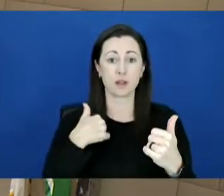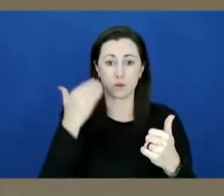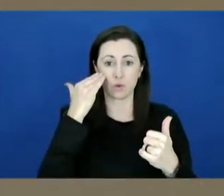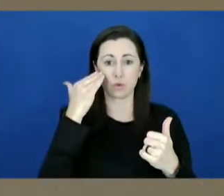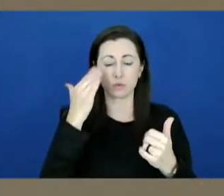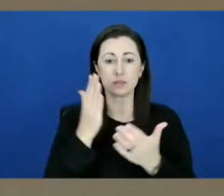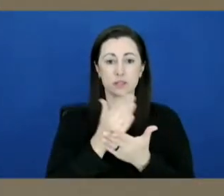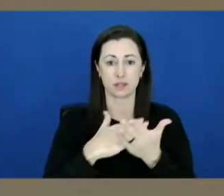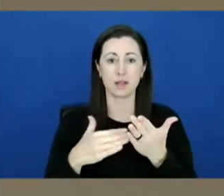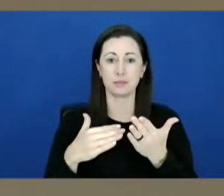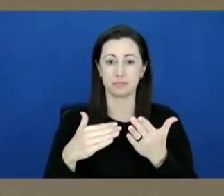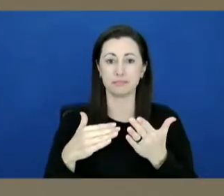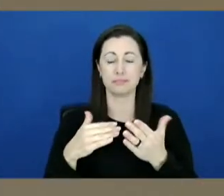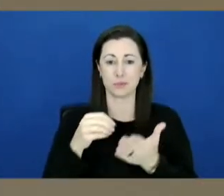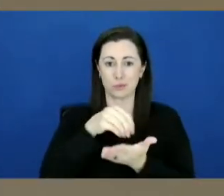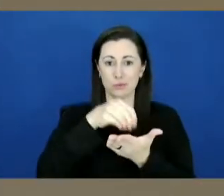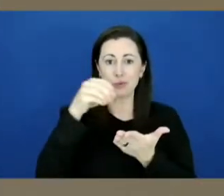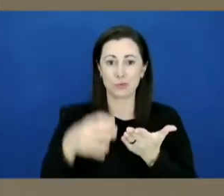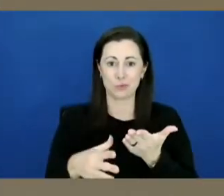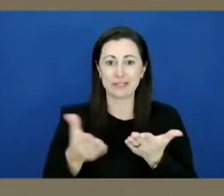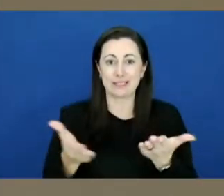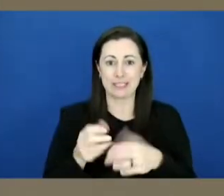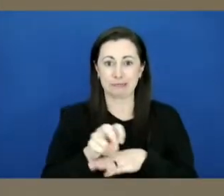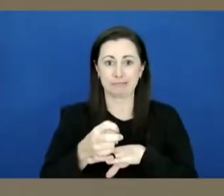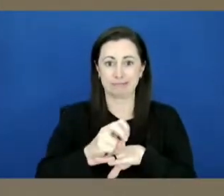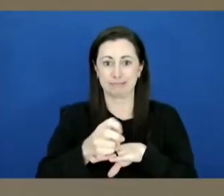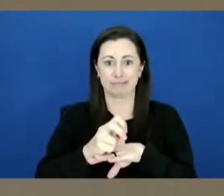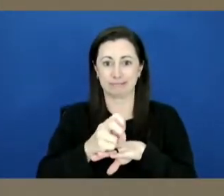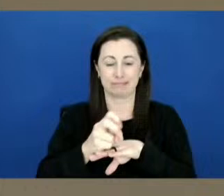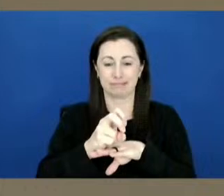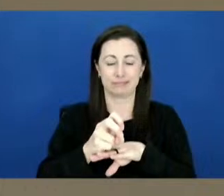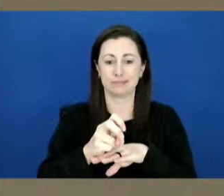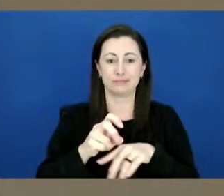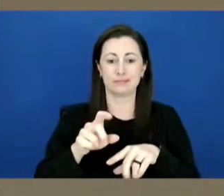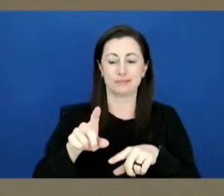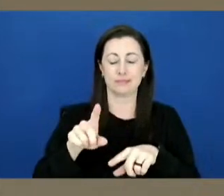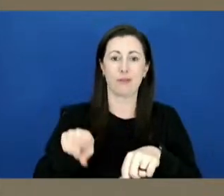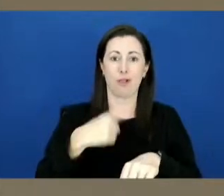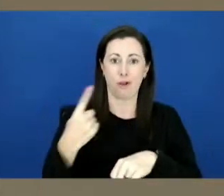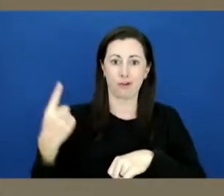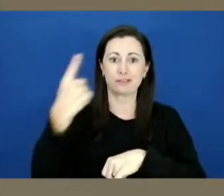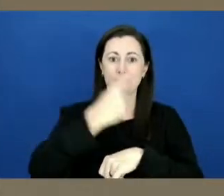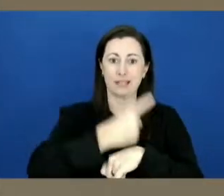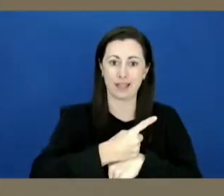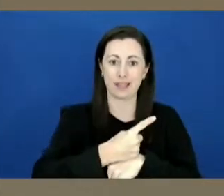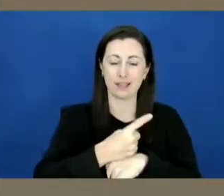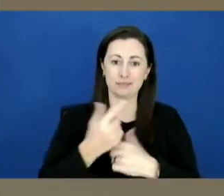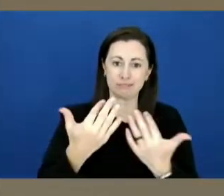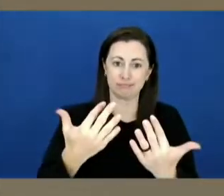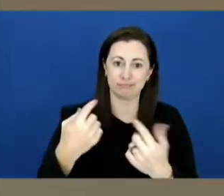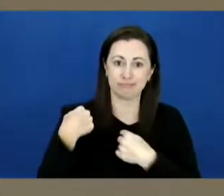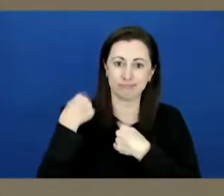TIME. ABSOLUTELY. THANK YOU. RIGHT NOW, WHAT WE'RE GOING TO DO IS I KNOW WE HAVE